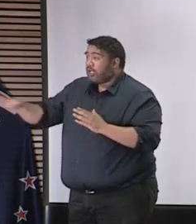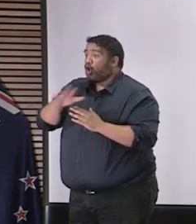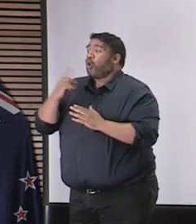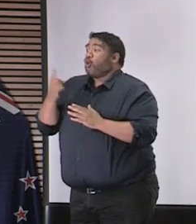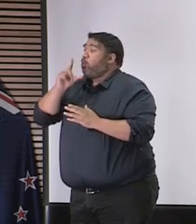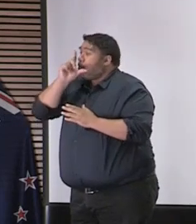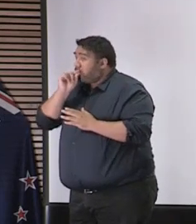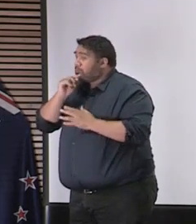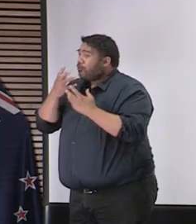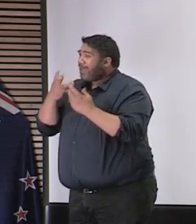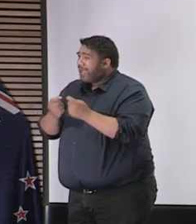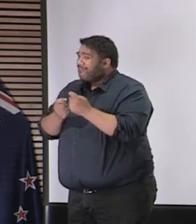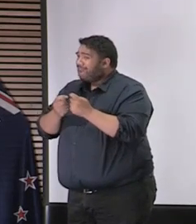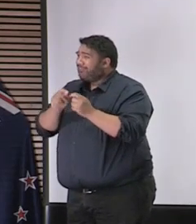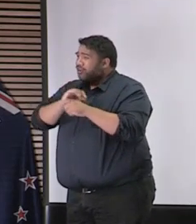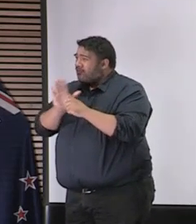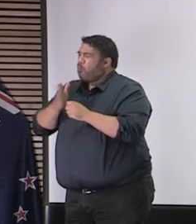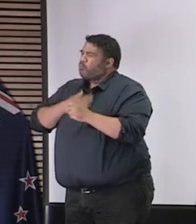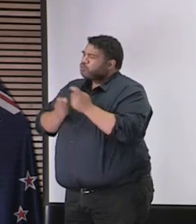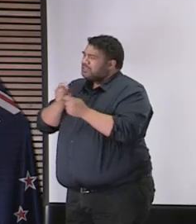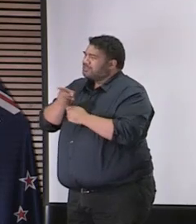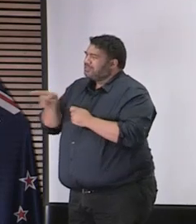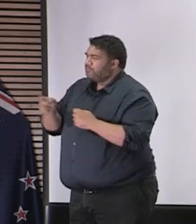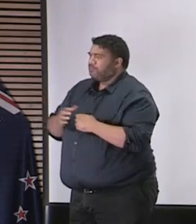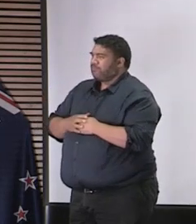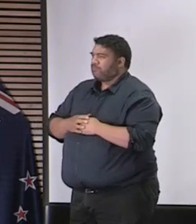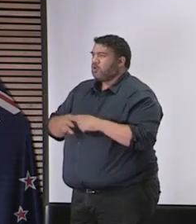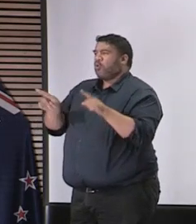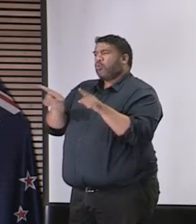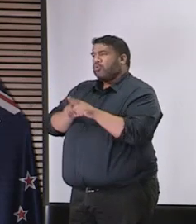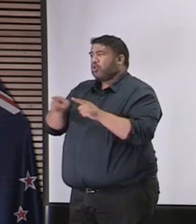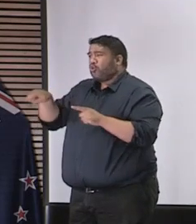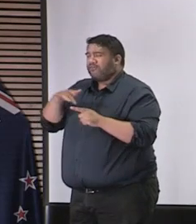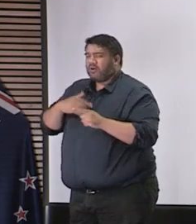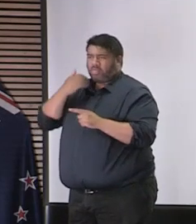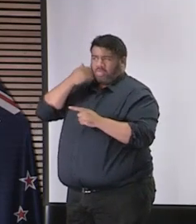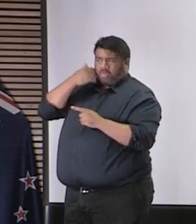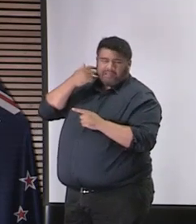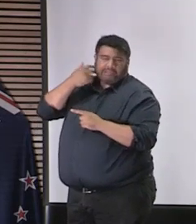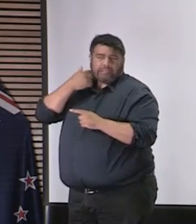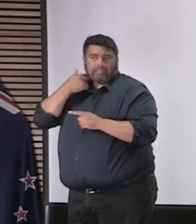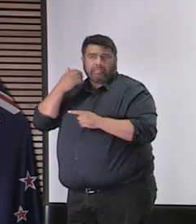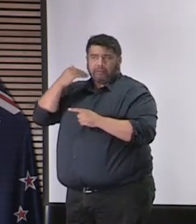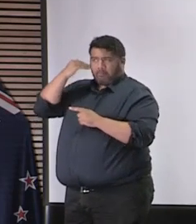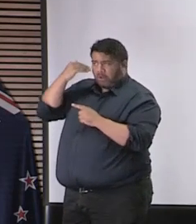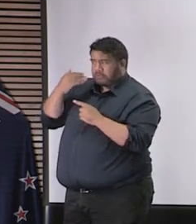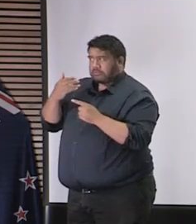sure that we are reaching everyone in our community who may be affected by COVID-19. Here is another really